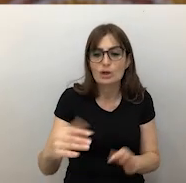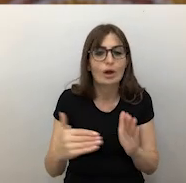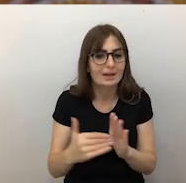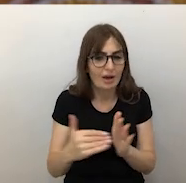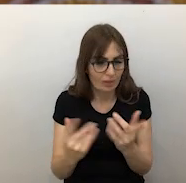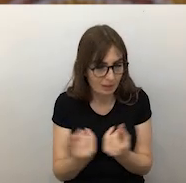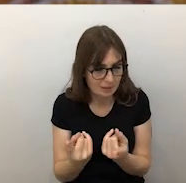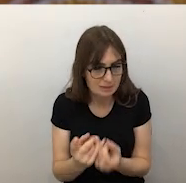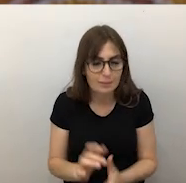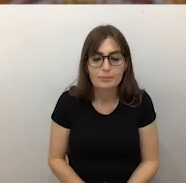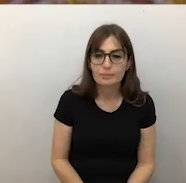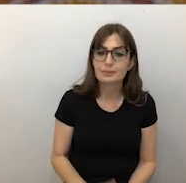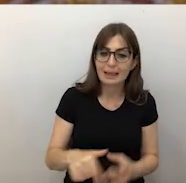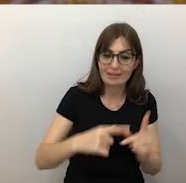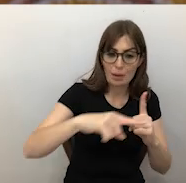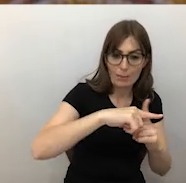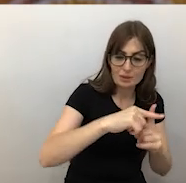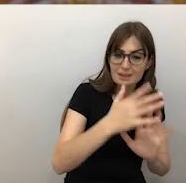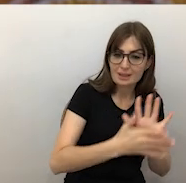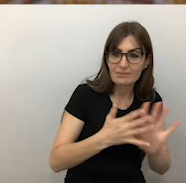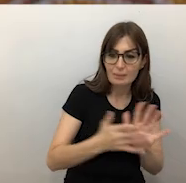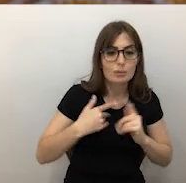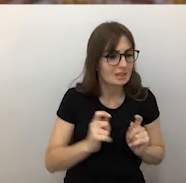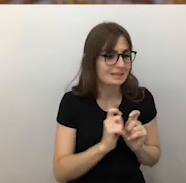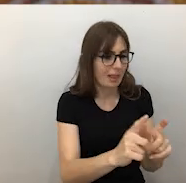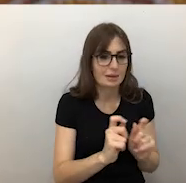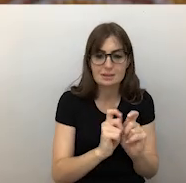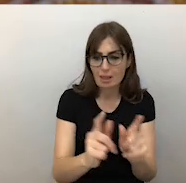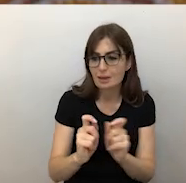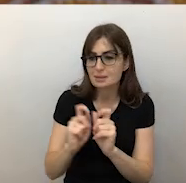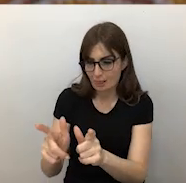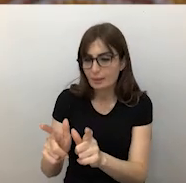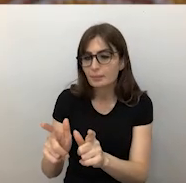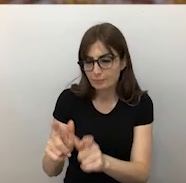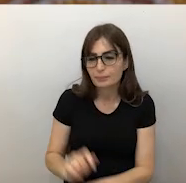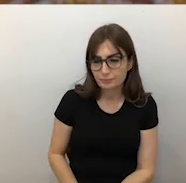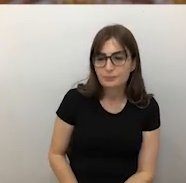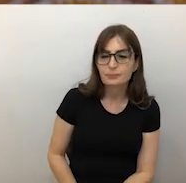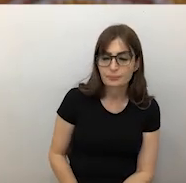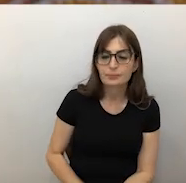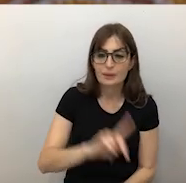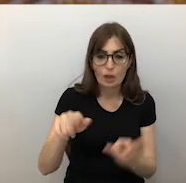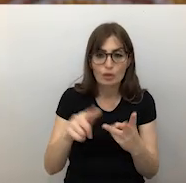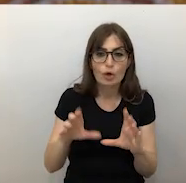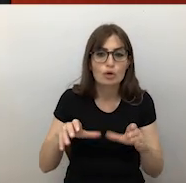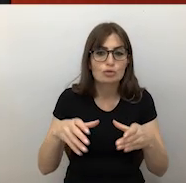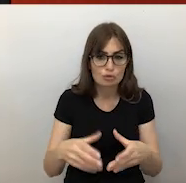non-current assets. If the number was positive, it would mean that the company is selling non-current assets.